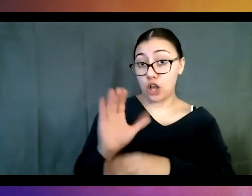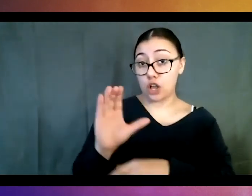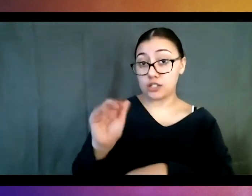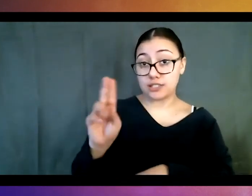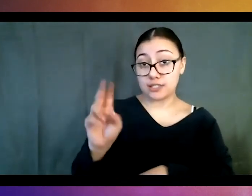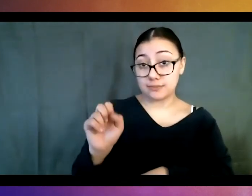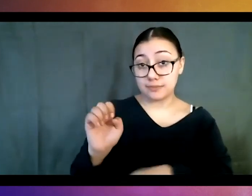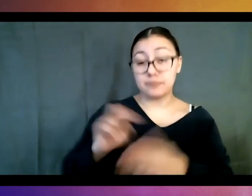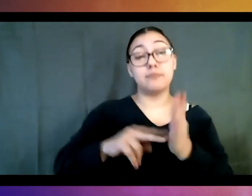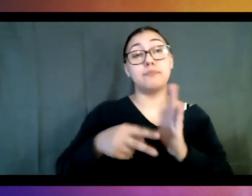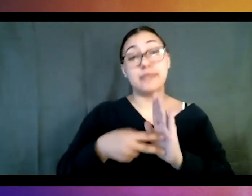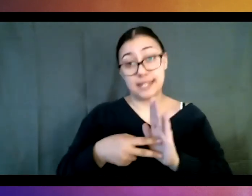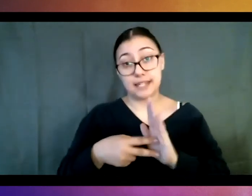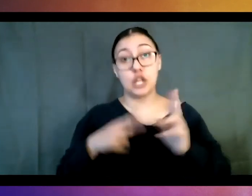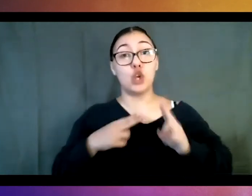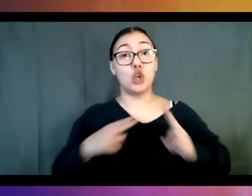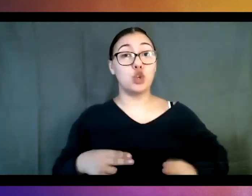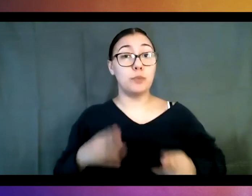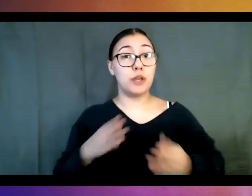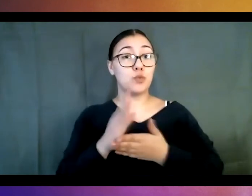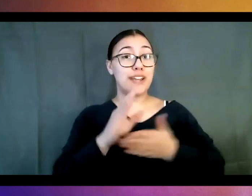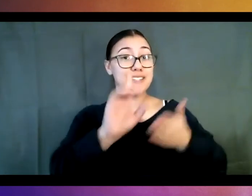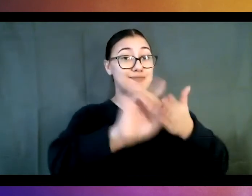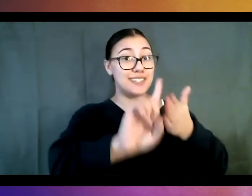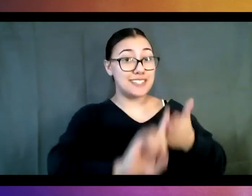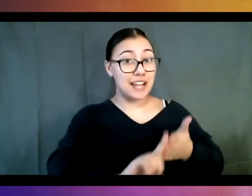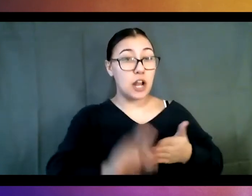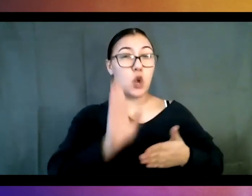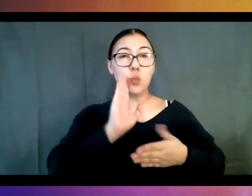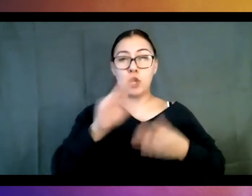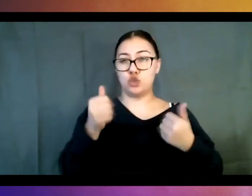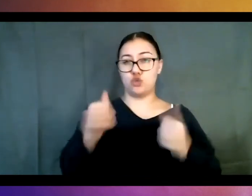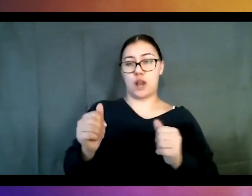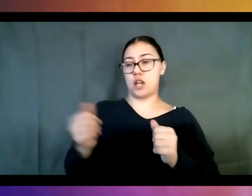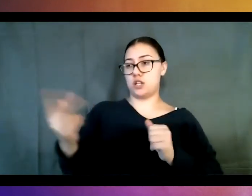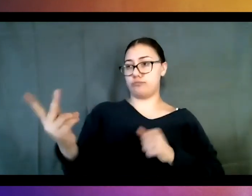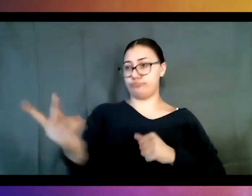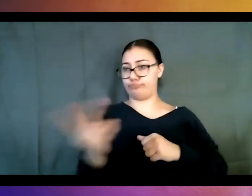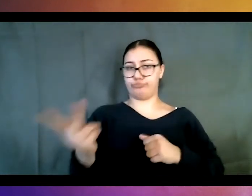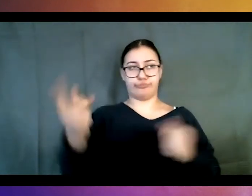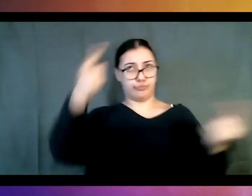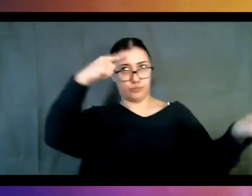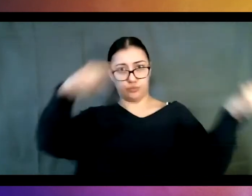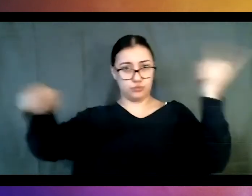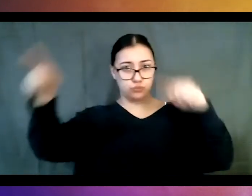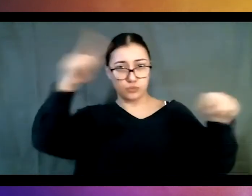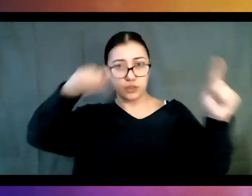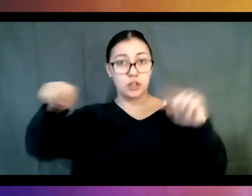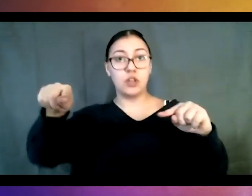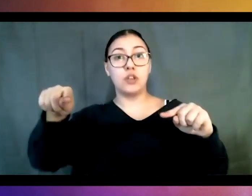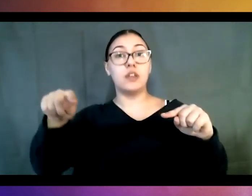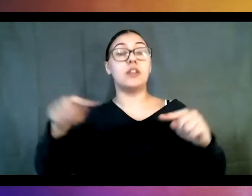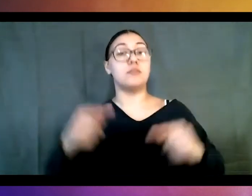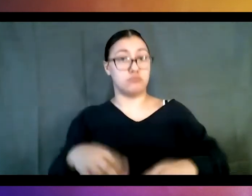endeavors to conciliate a mutually acceptable outcome, addressing the complainants particular concerns